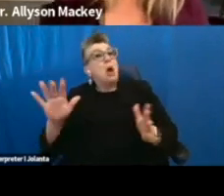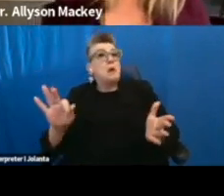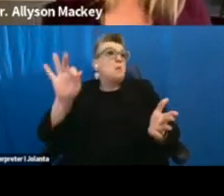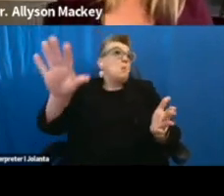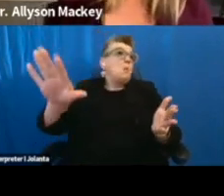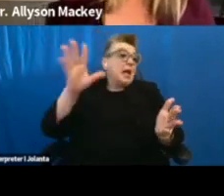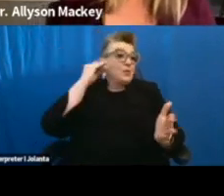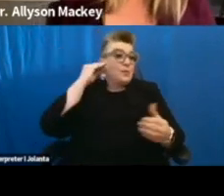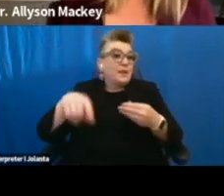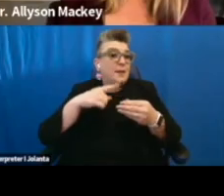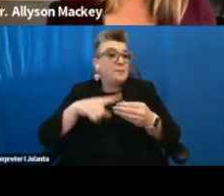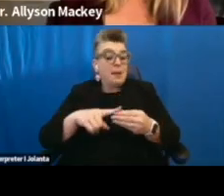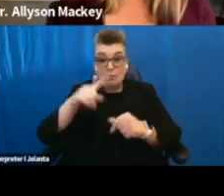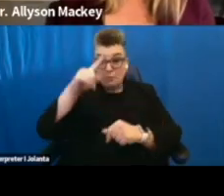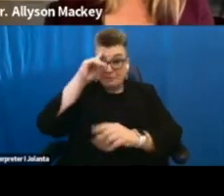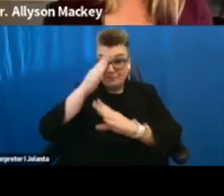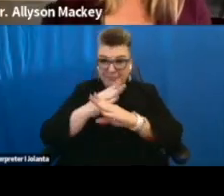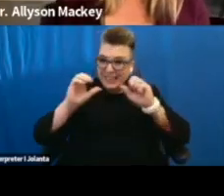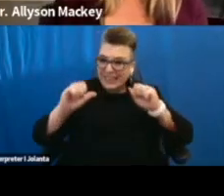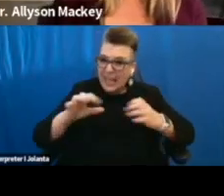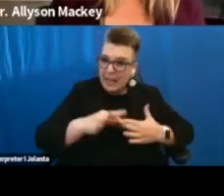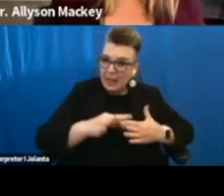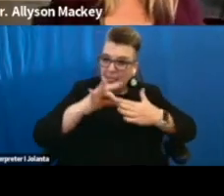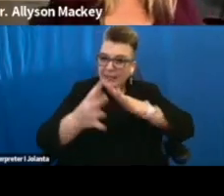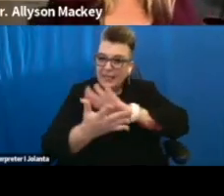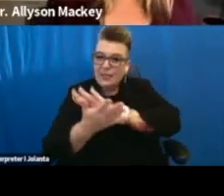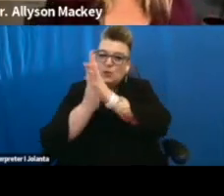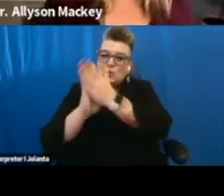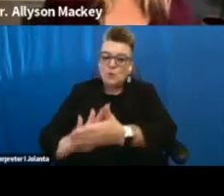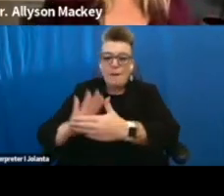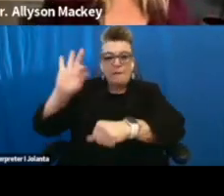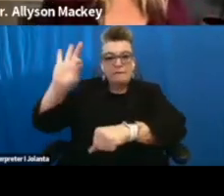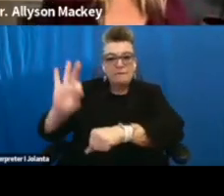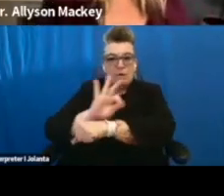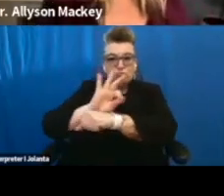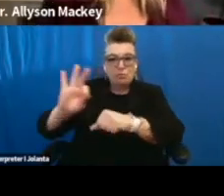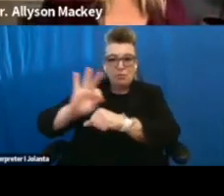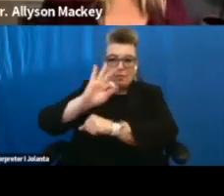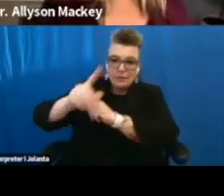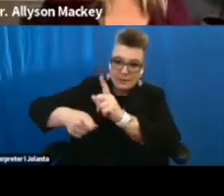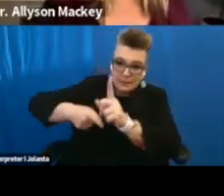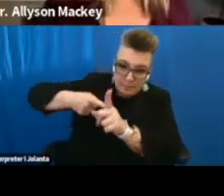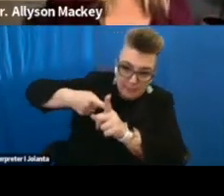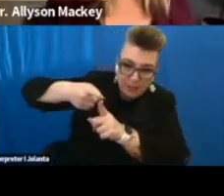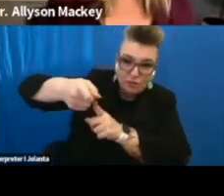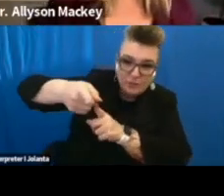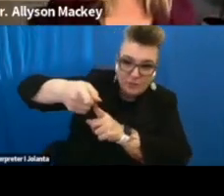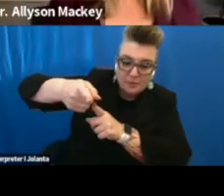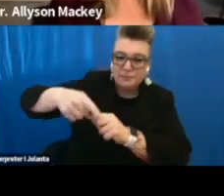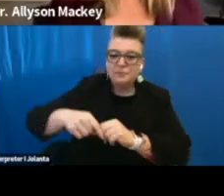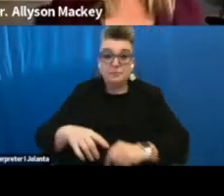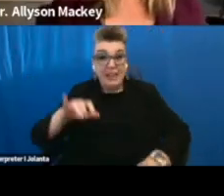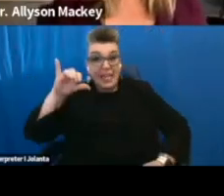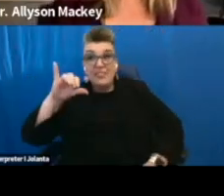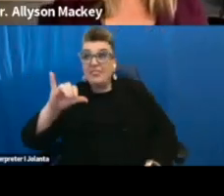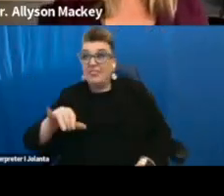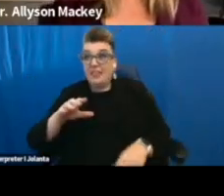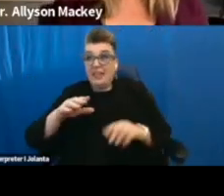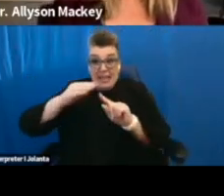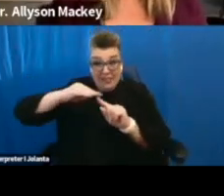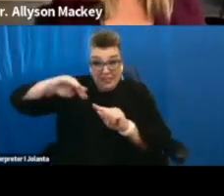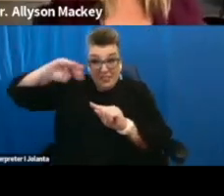to functional specialization right this inhibitory neuron might make this cell's pattern of activity